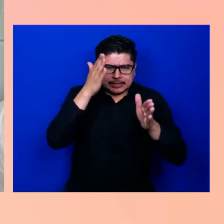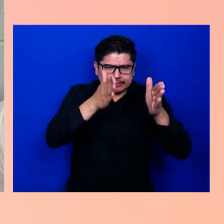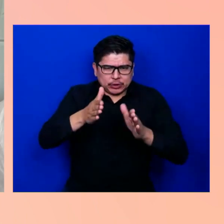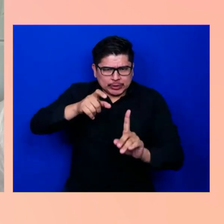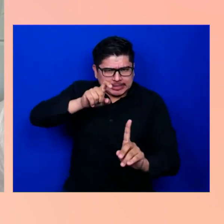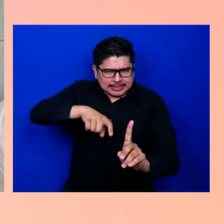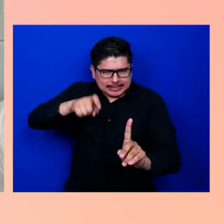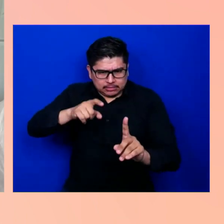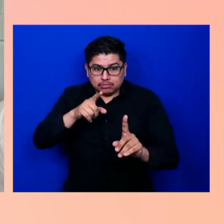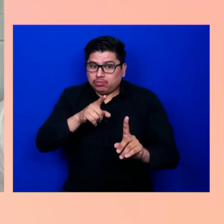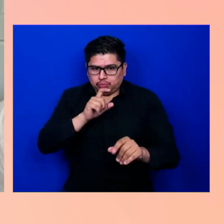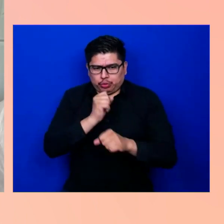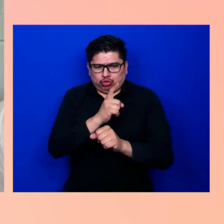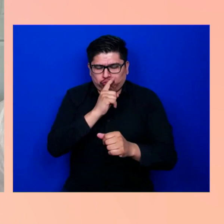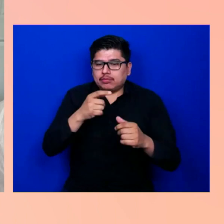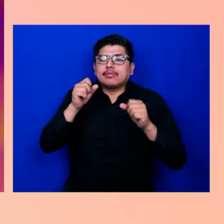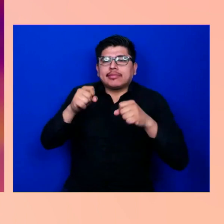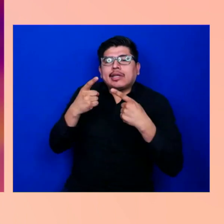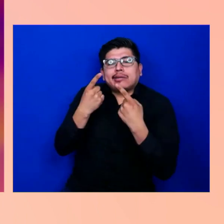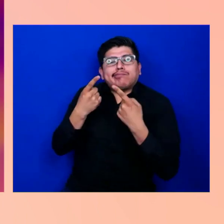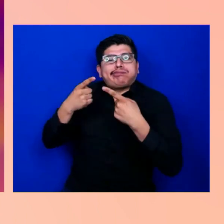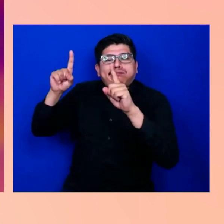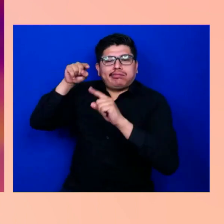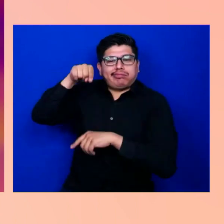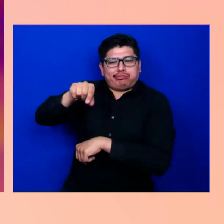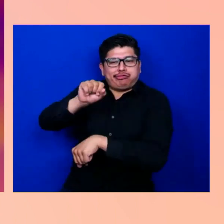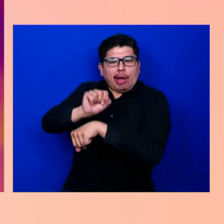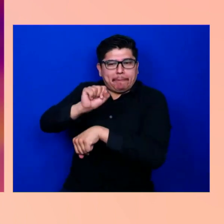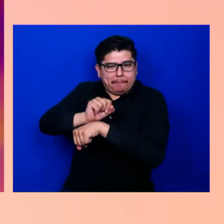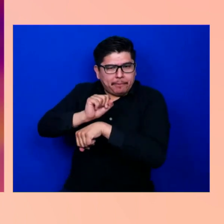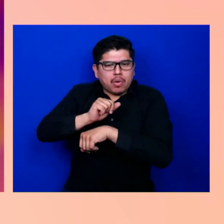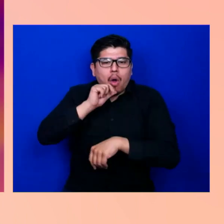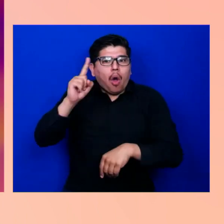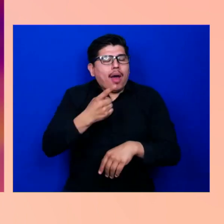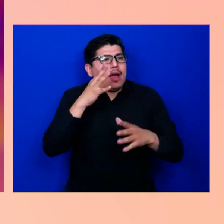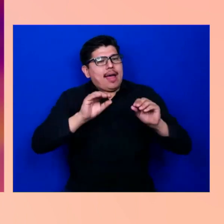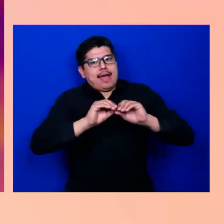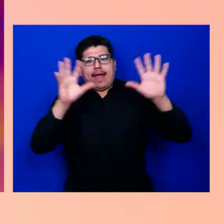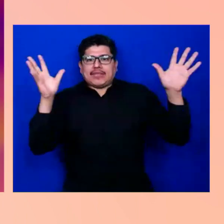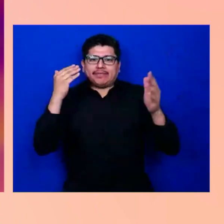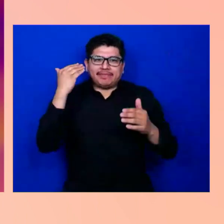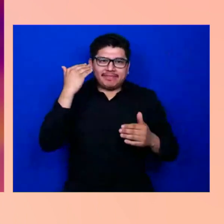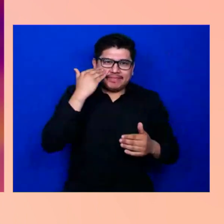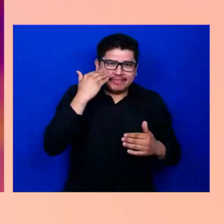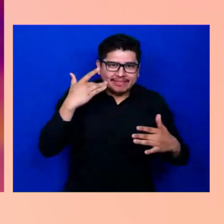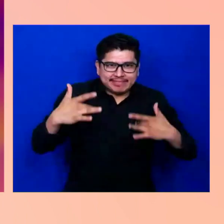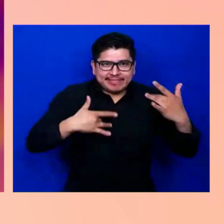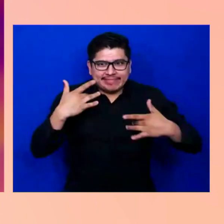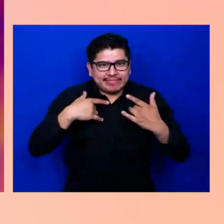That's not always obvious. What's exciting is we've heard from thousands of neurodivergents that we work with,